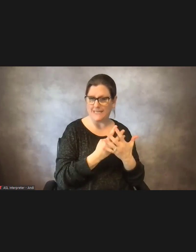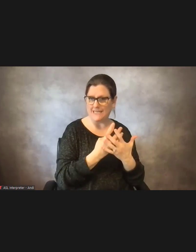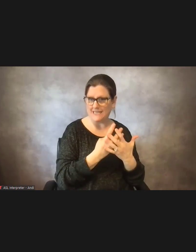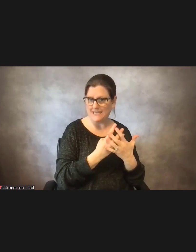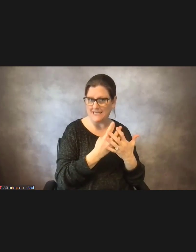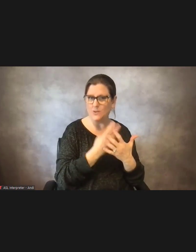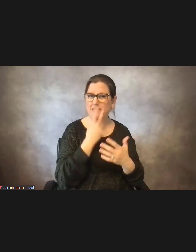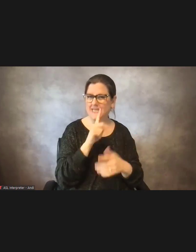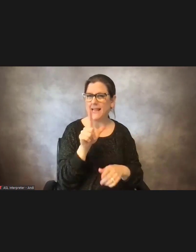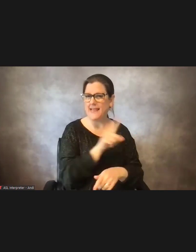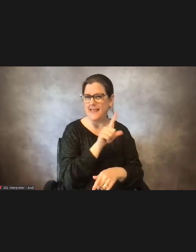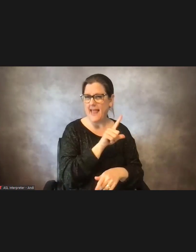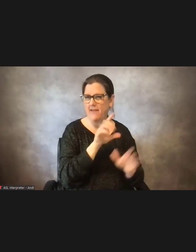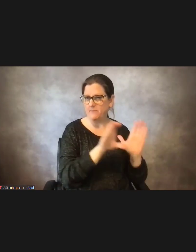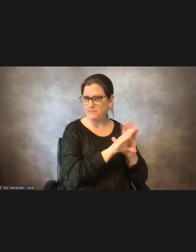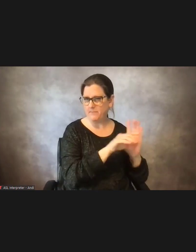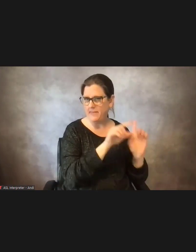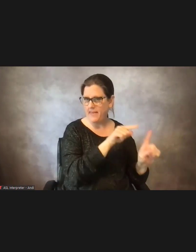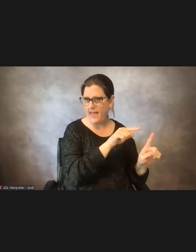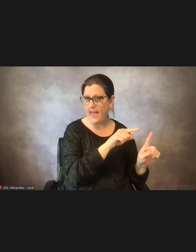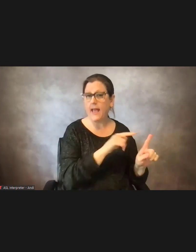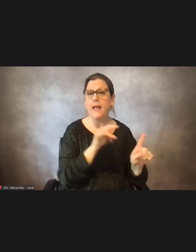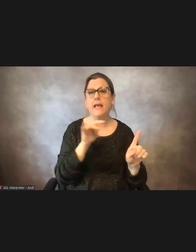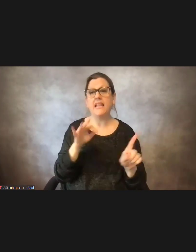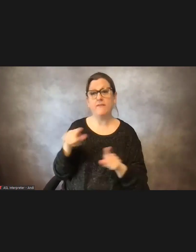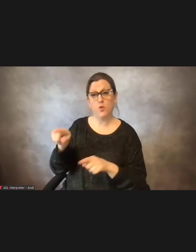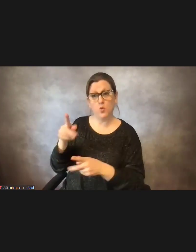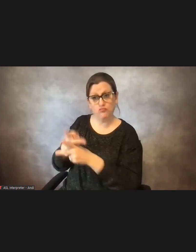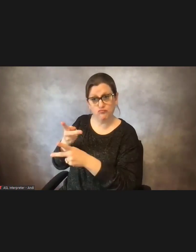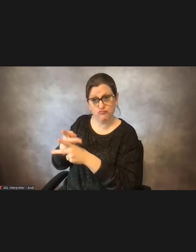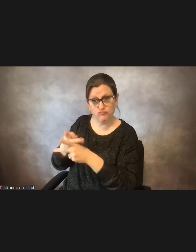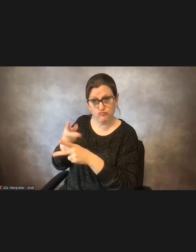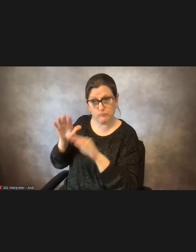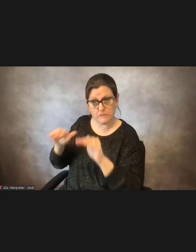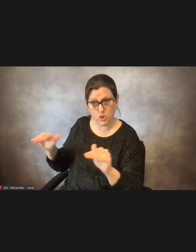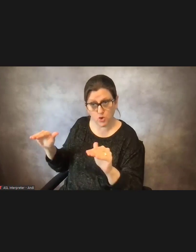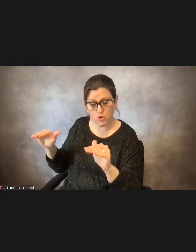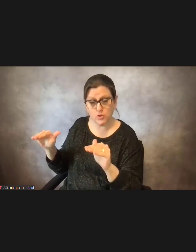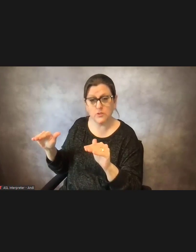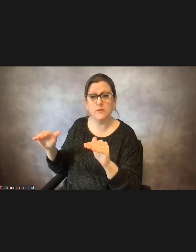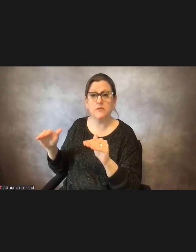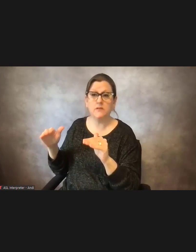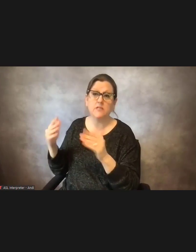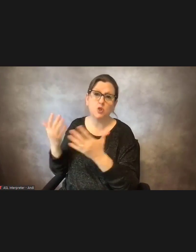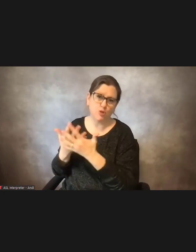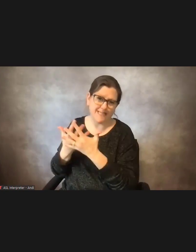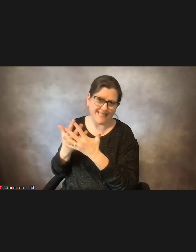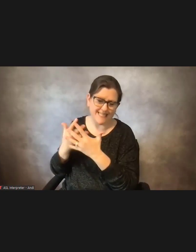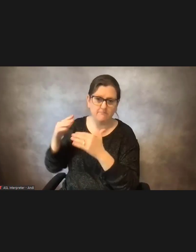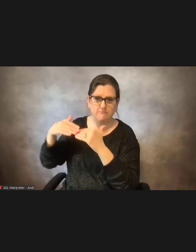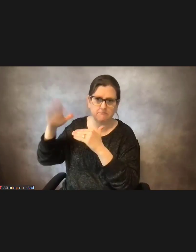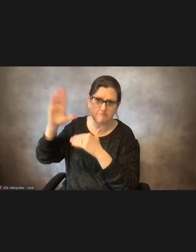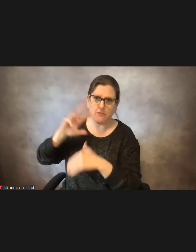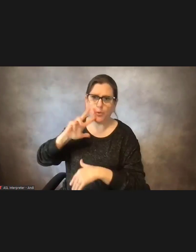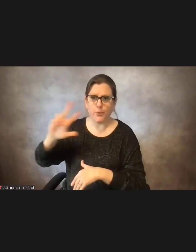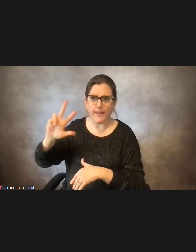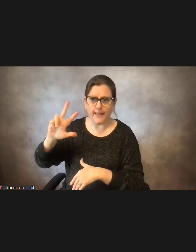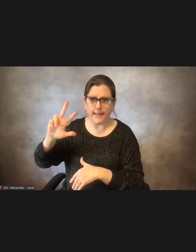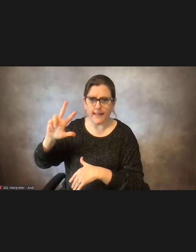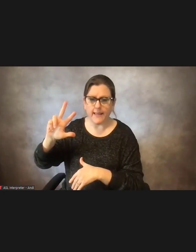on the left here, but if you're responsible for children, if you're responsible for screening children 3 years of age or older, then,